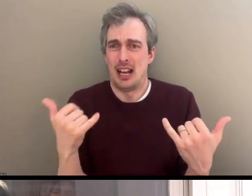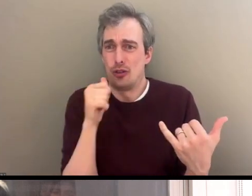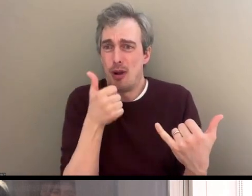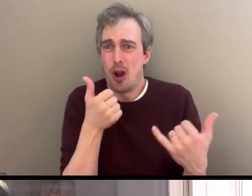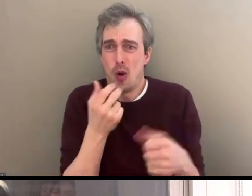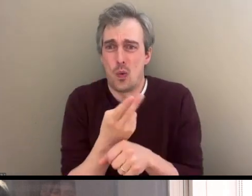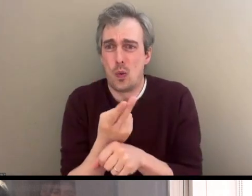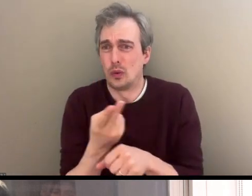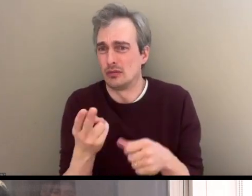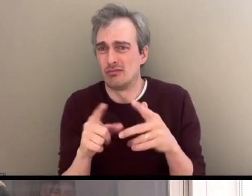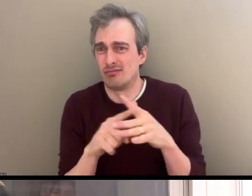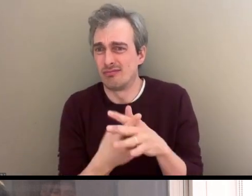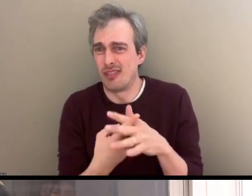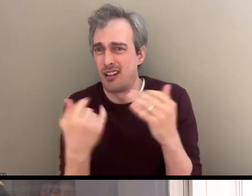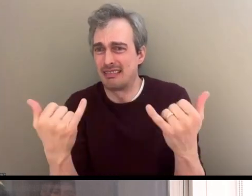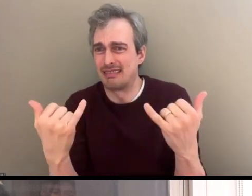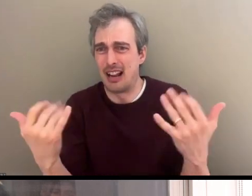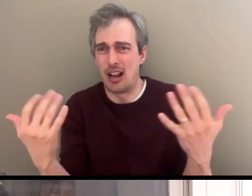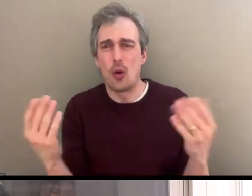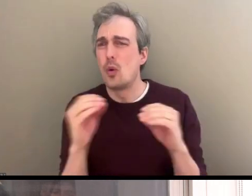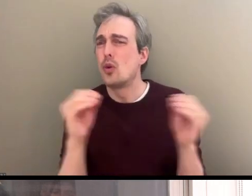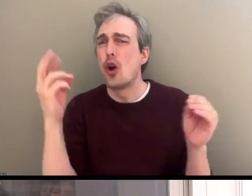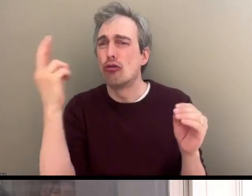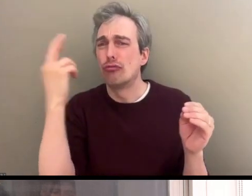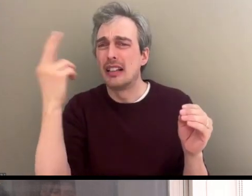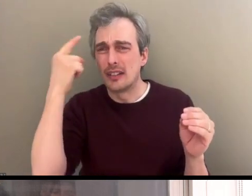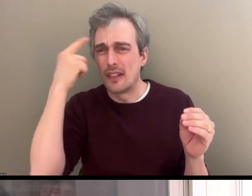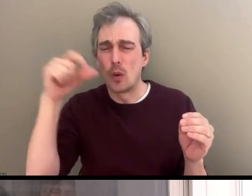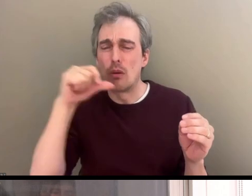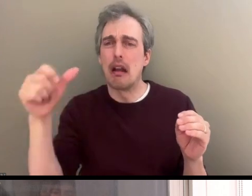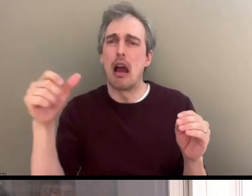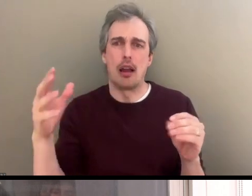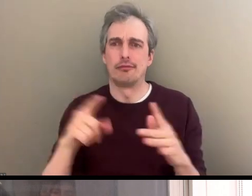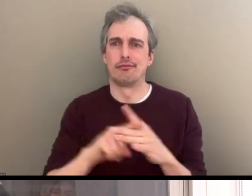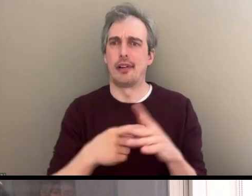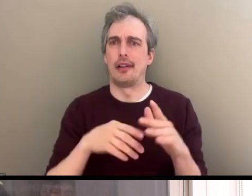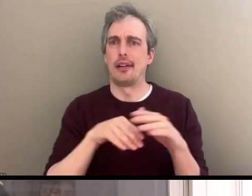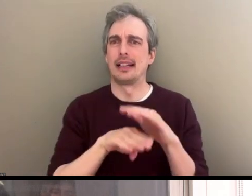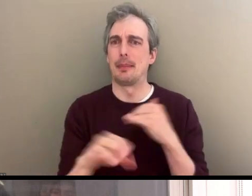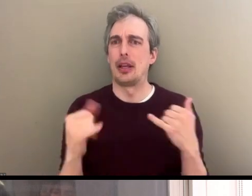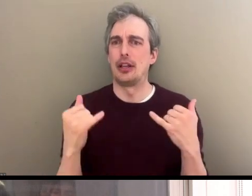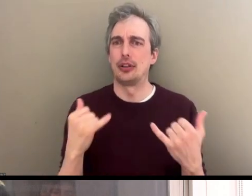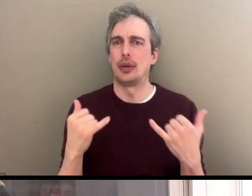we can't implement ally earlier. And I found a little quote by Benjamin Franklin.